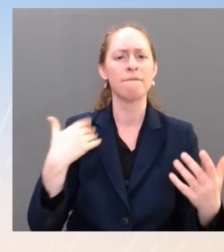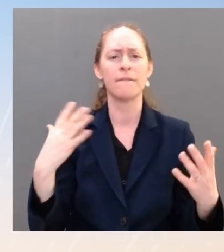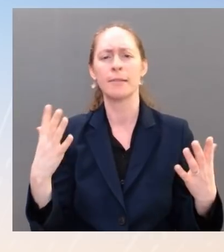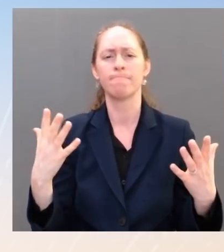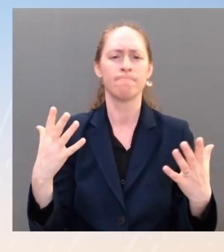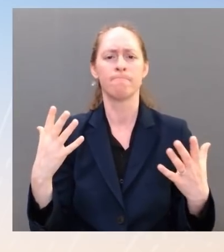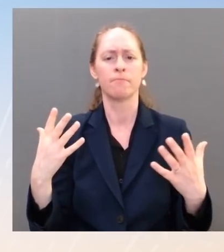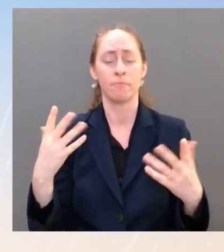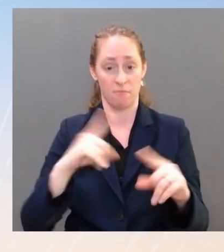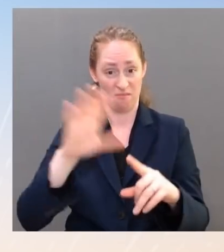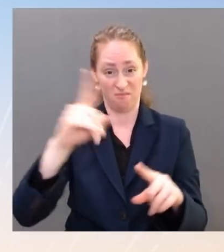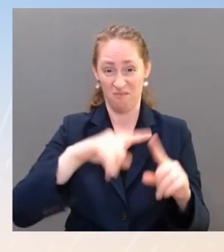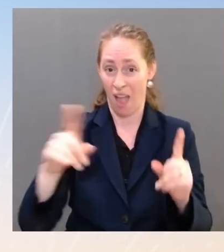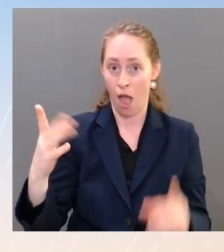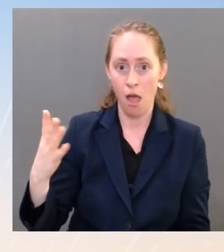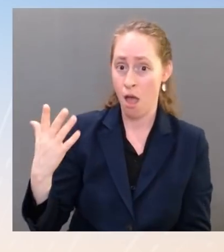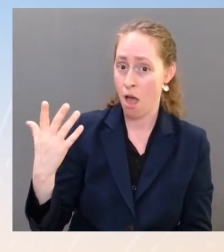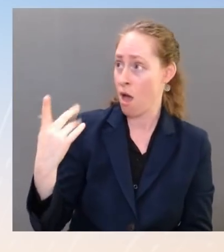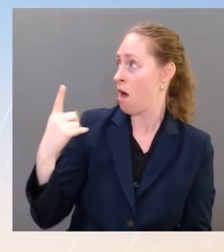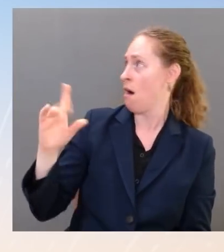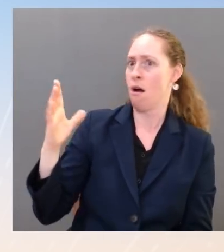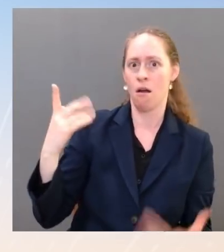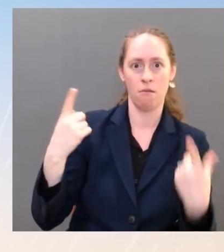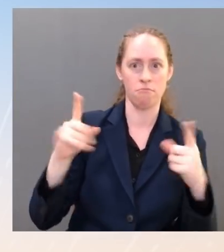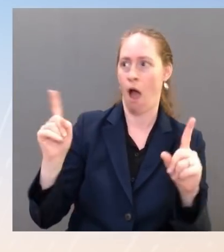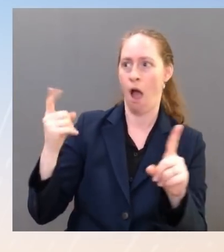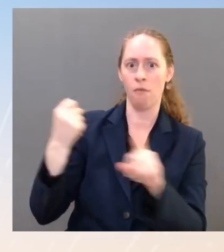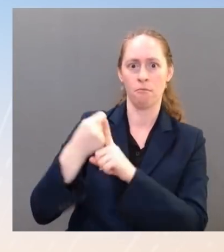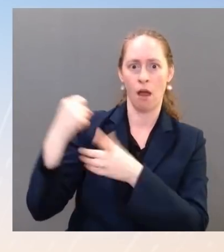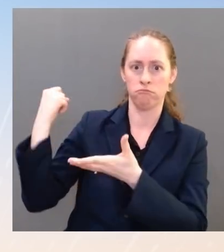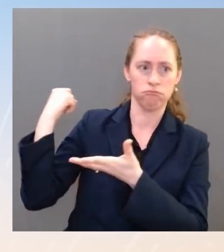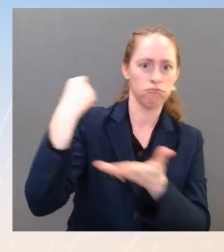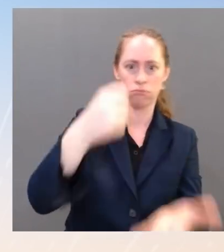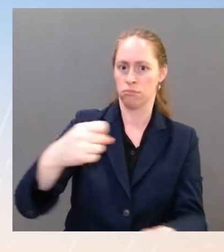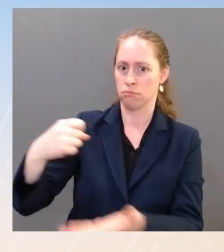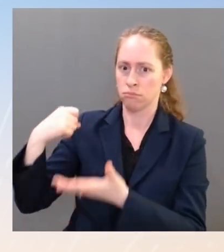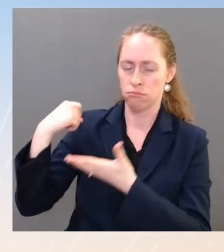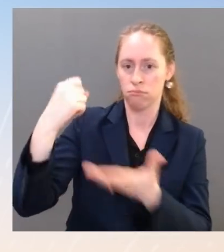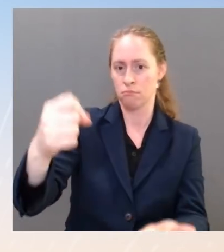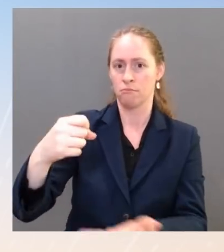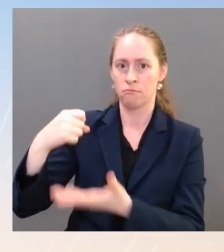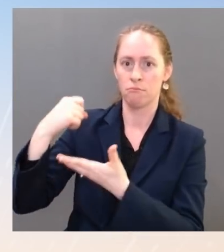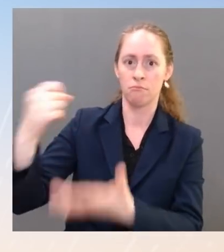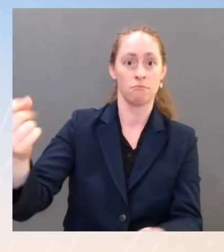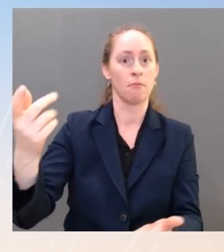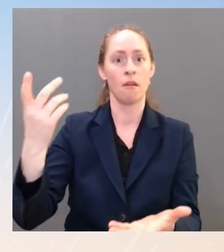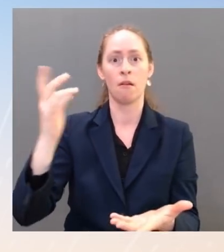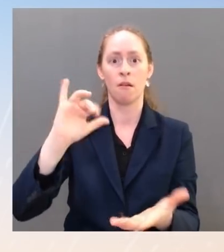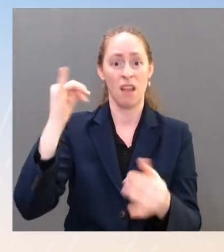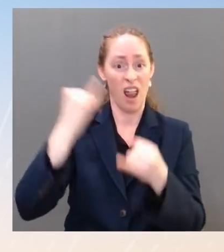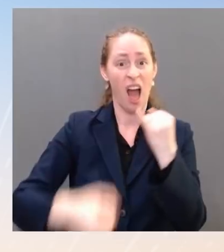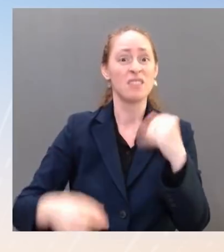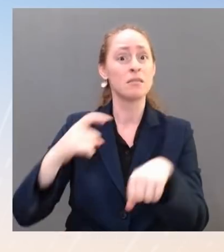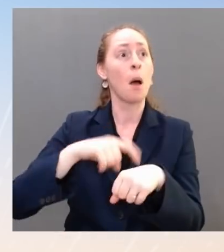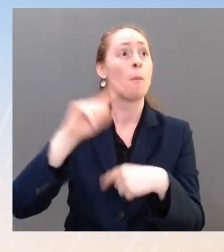But that's the last time you saw something like this. And wherever that challenges their incredible opportunities, one of the challenges is going to be on workforce development.